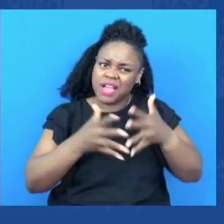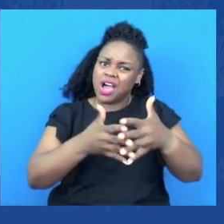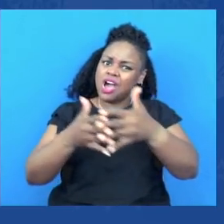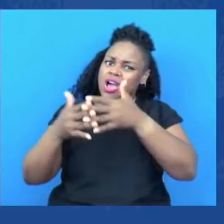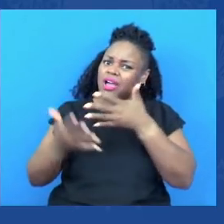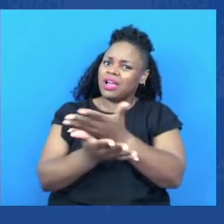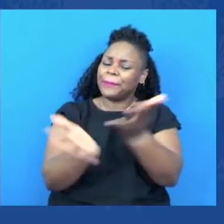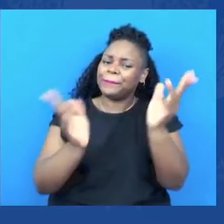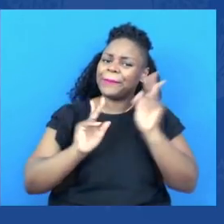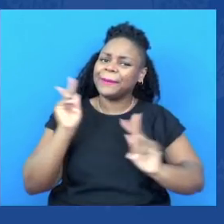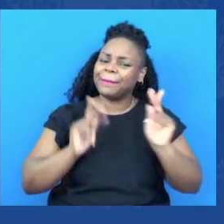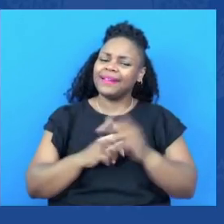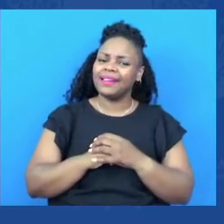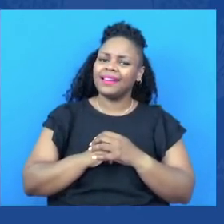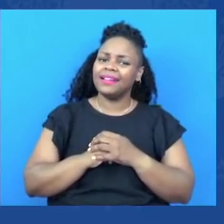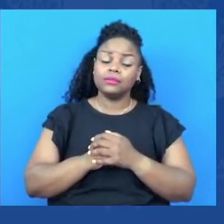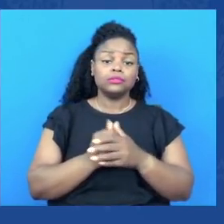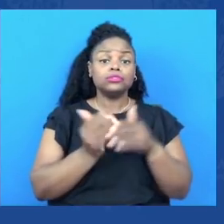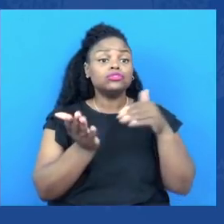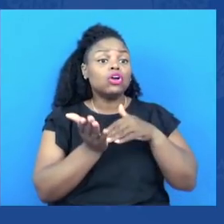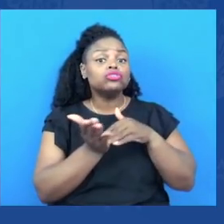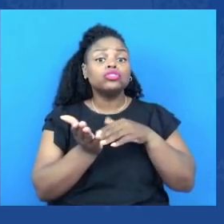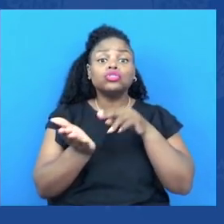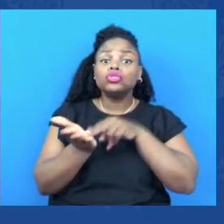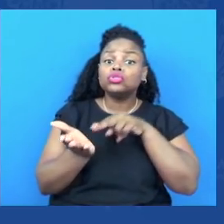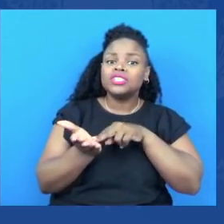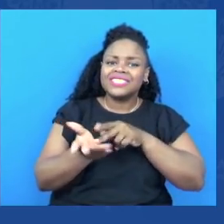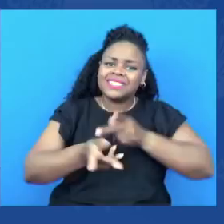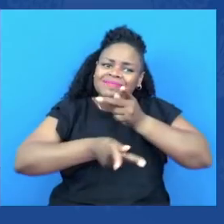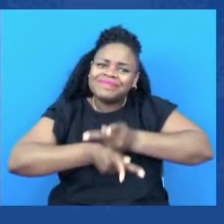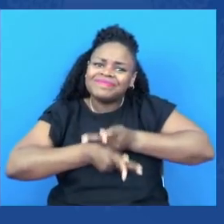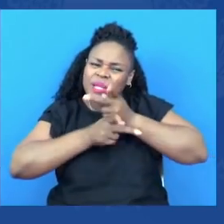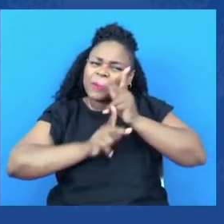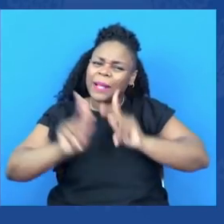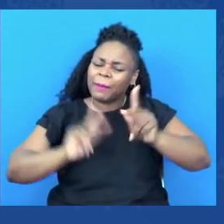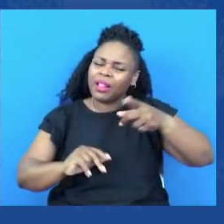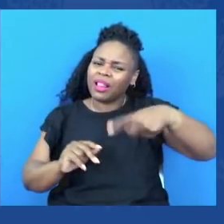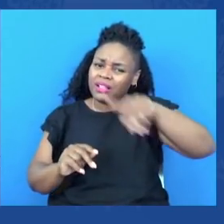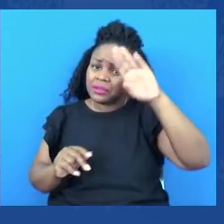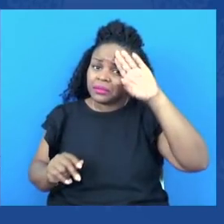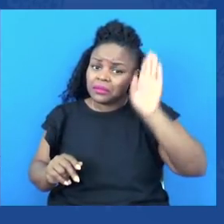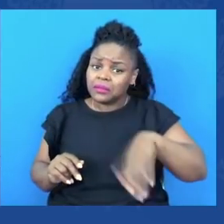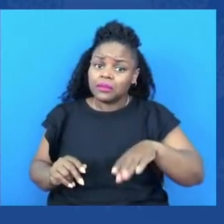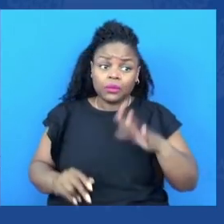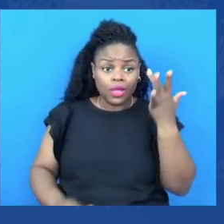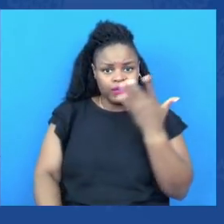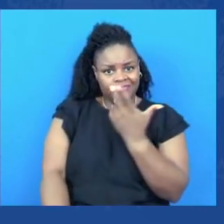unvaccinated folks who are being hospitalized and dying as a result of not being vaccinated.